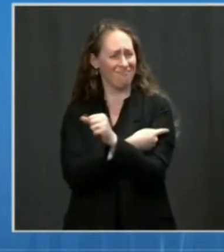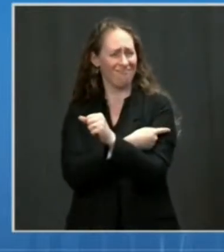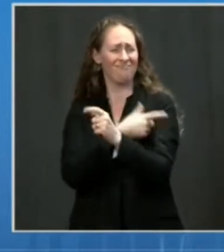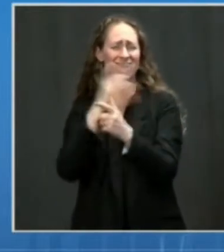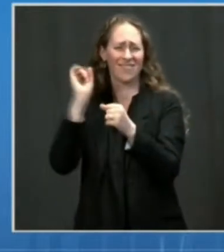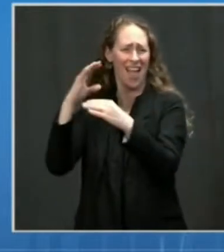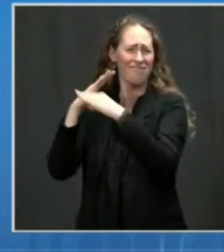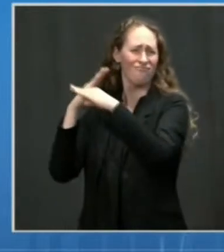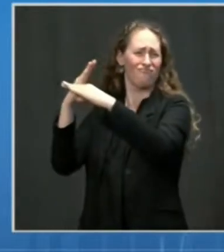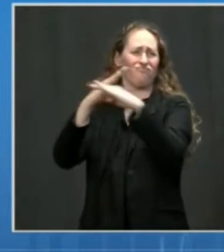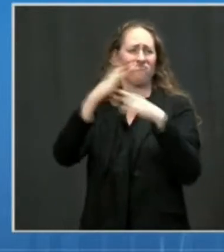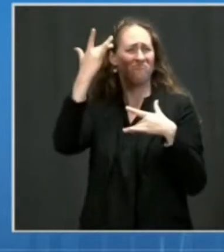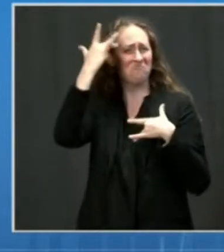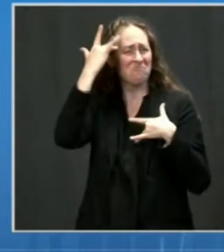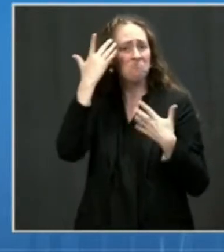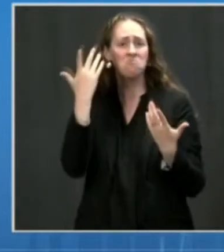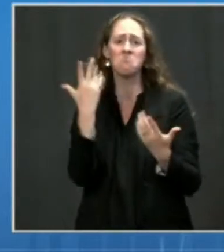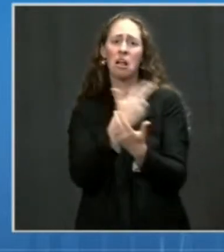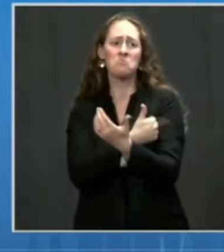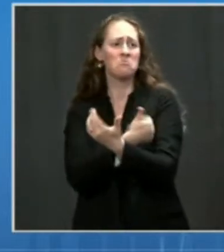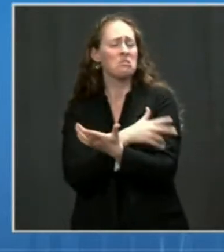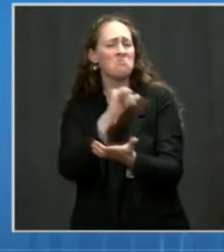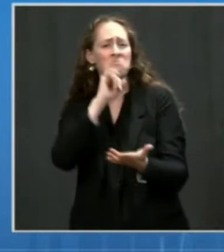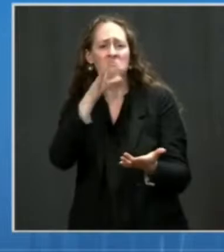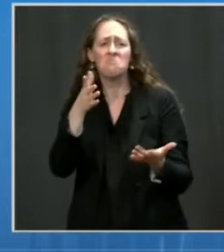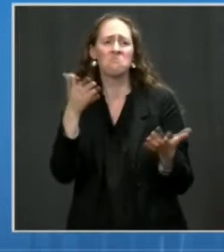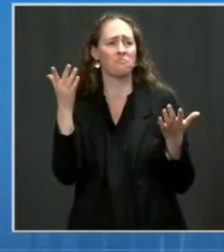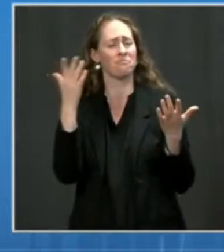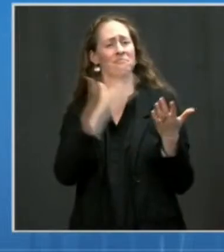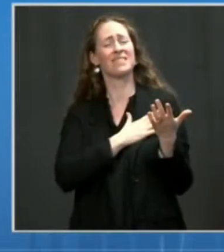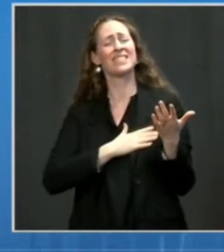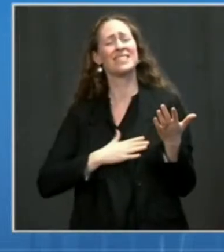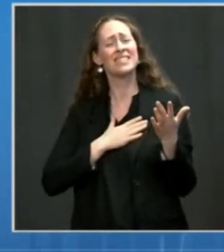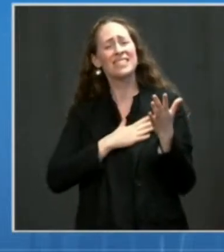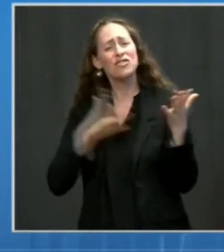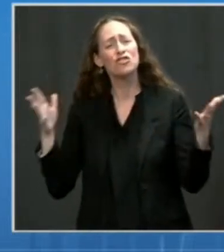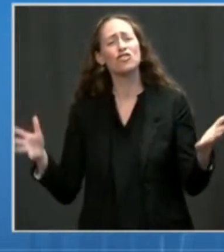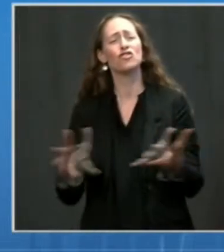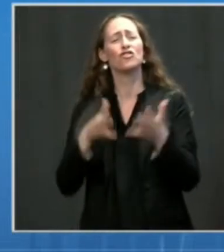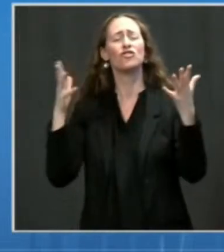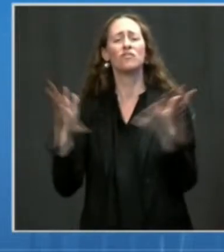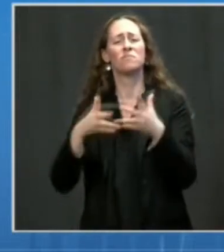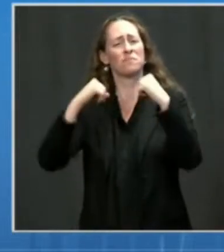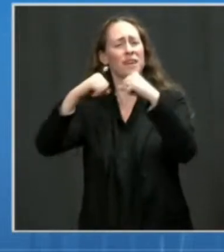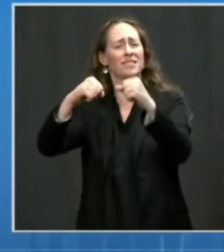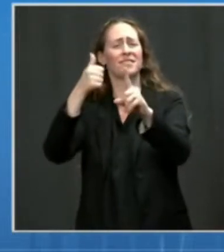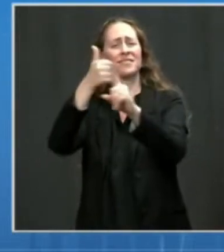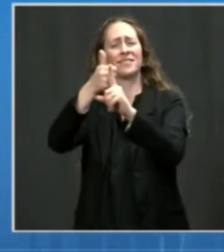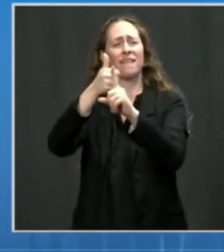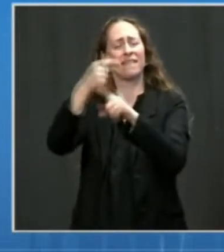FIRST, OUR VACCINES ARE WORKING TO PREVENT SEVERE ILLNESS,